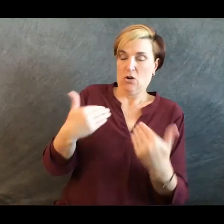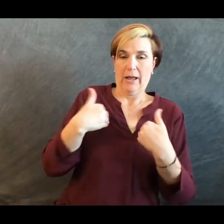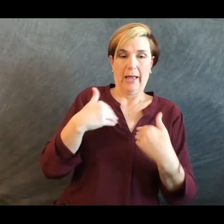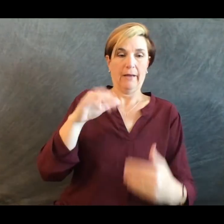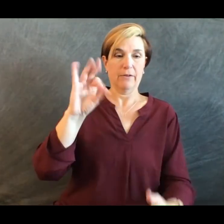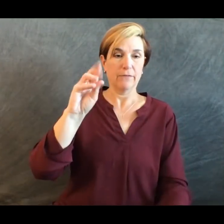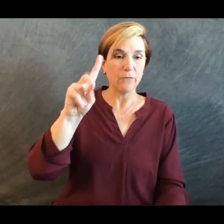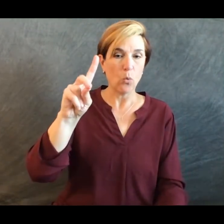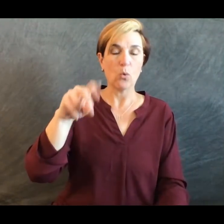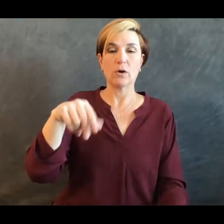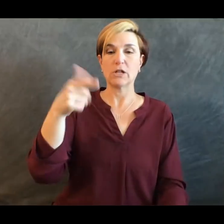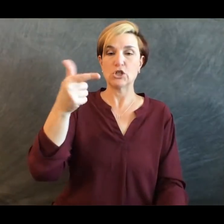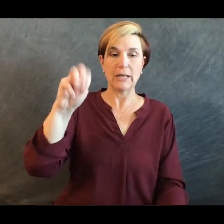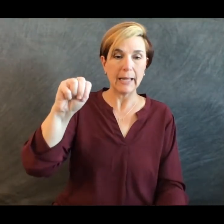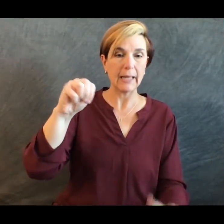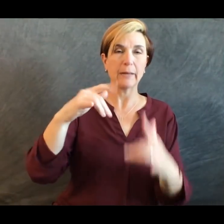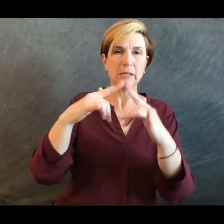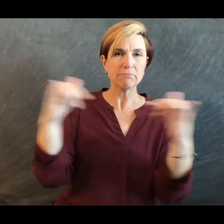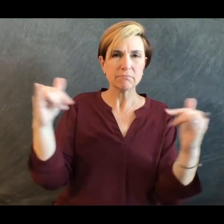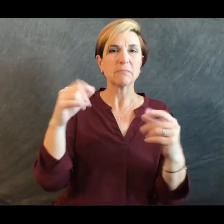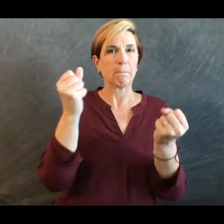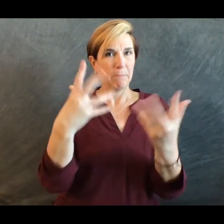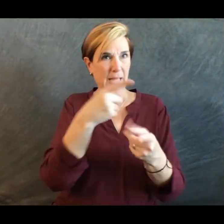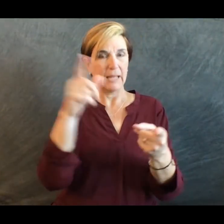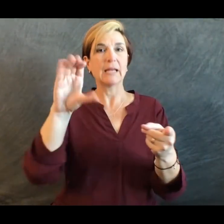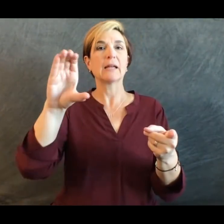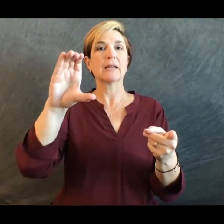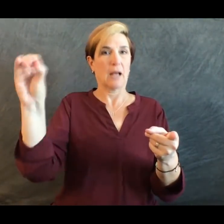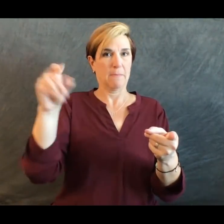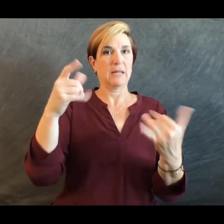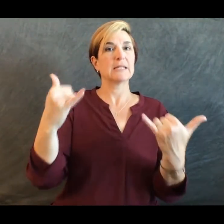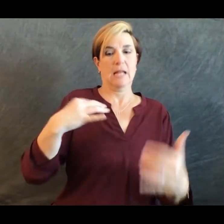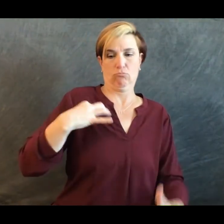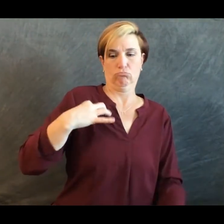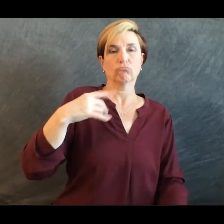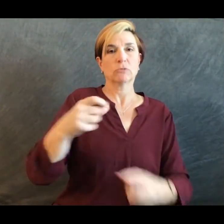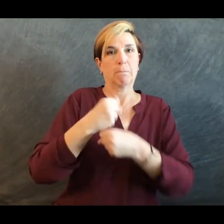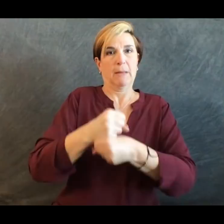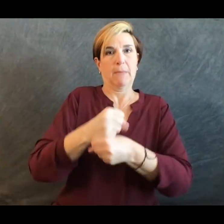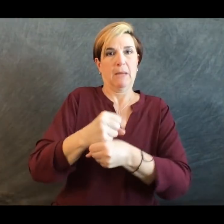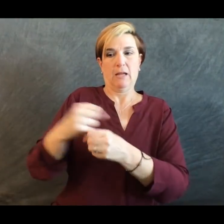ventilators so we're going to be helping at a not too distant point we're going